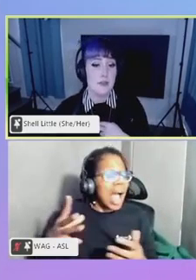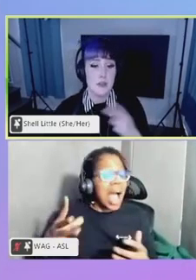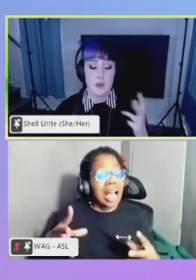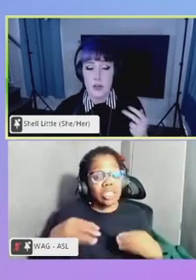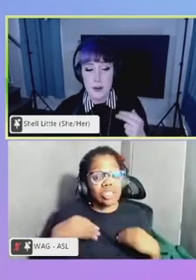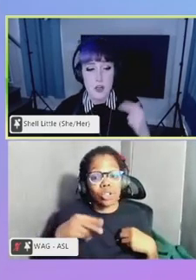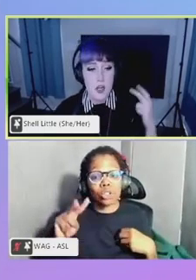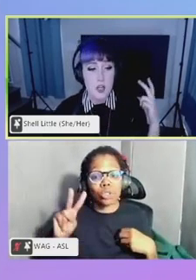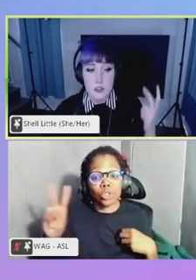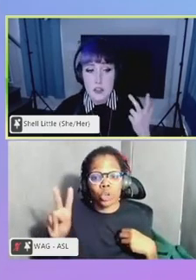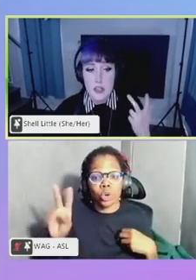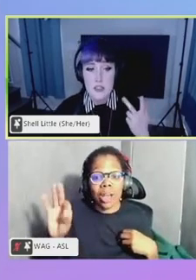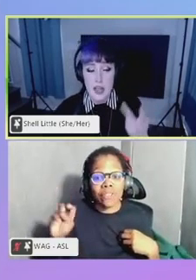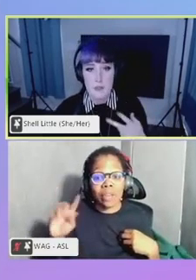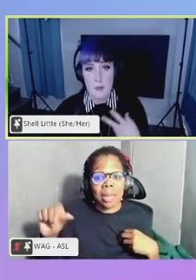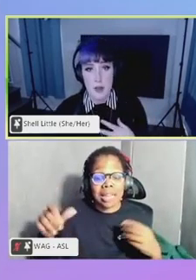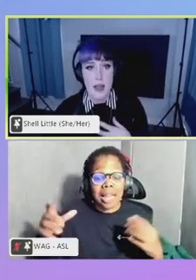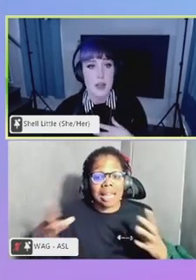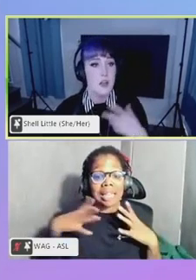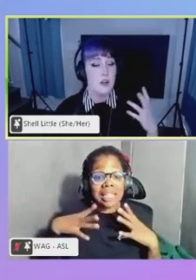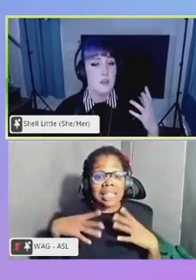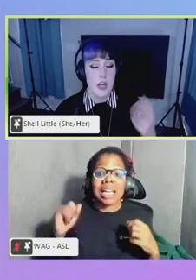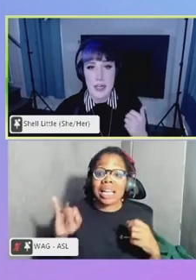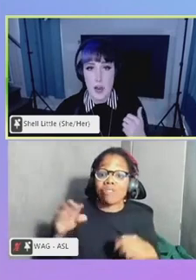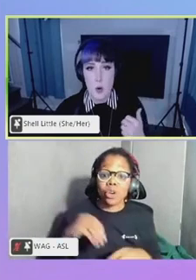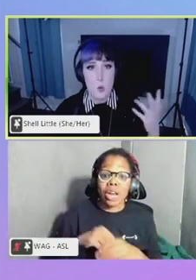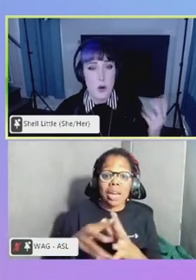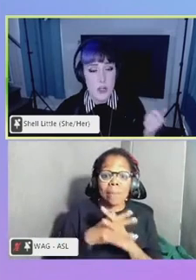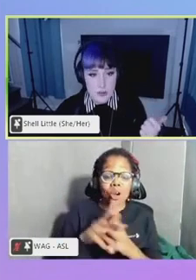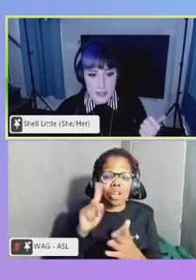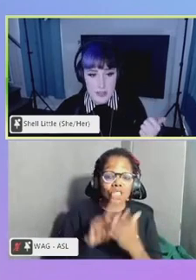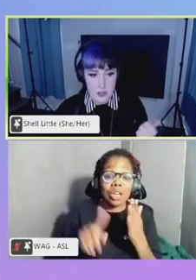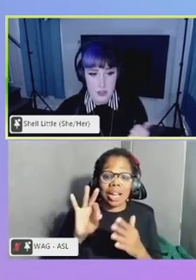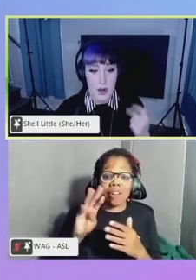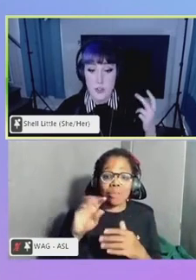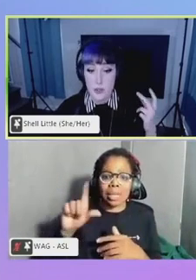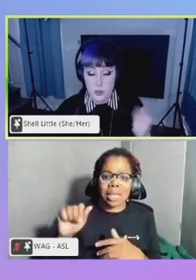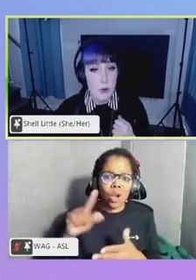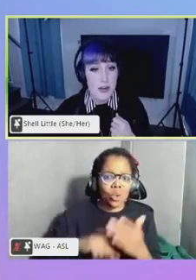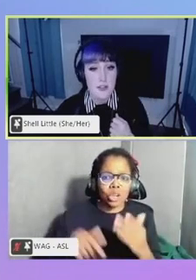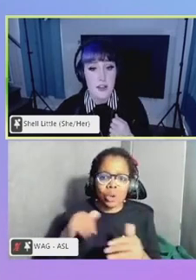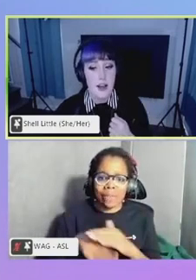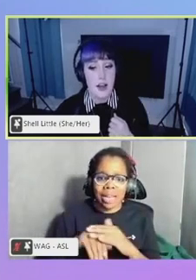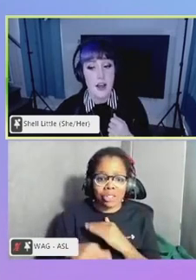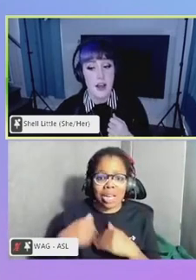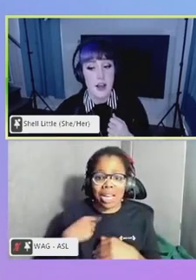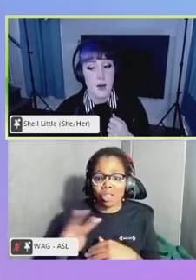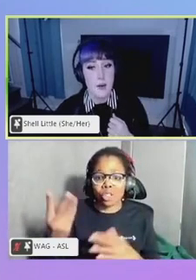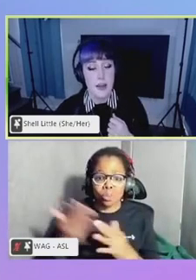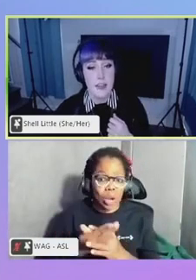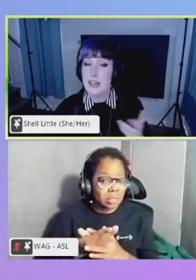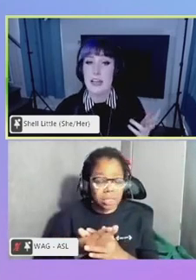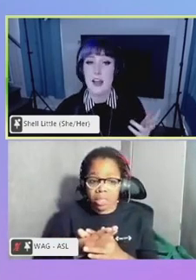not understand how many different things I could have integrated into help my mental health. Next, I took two FMLA